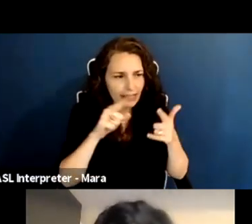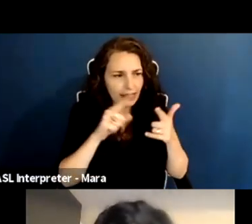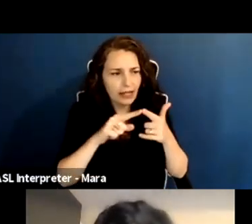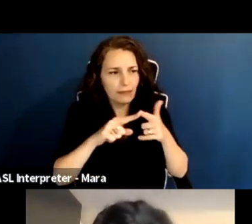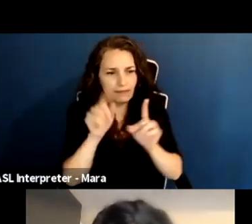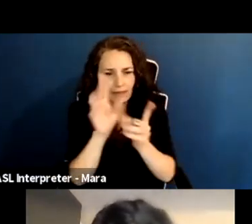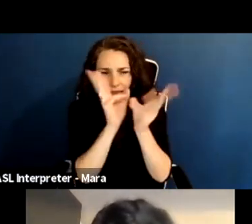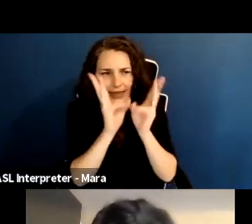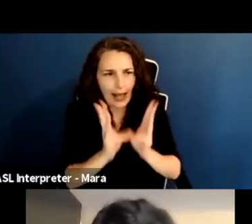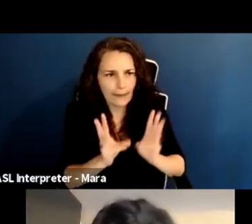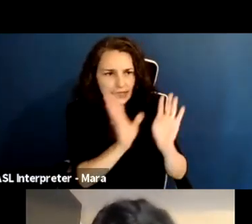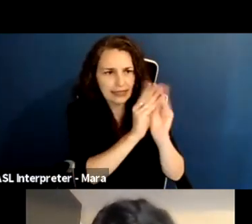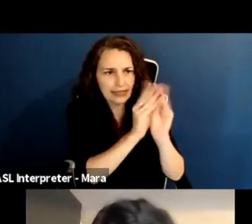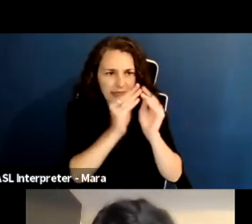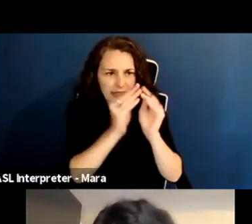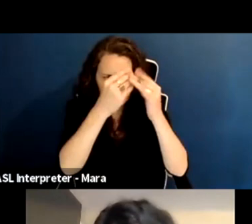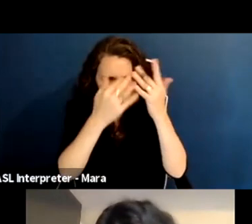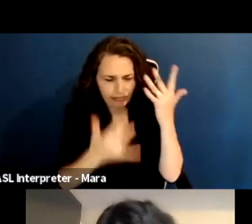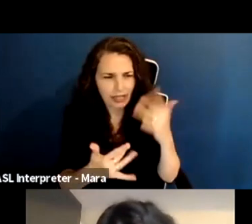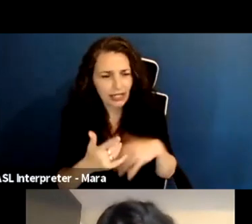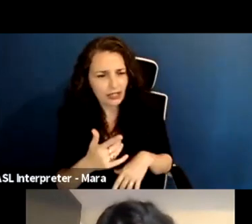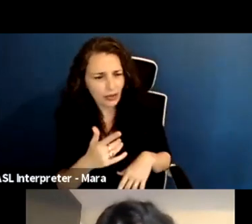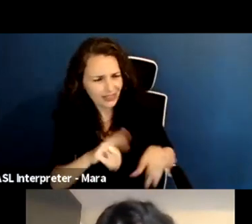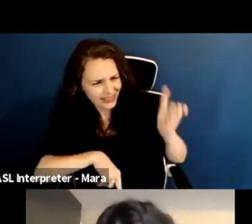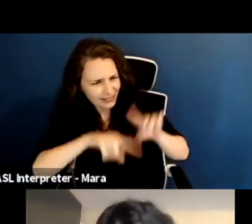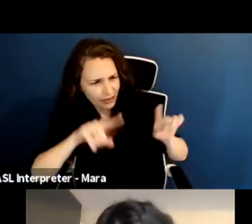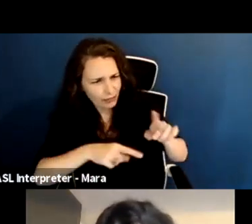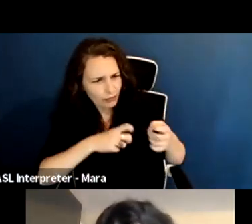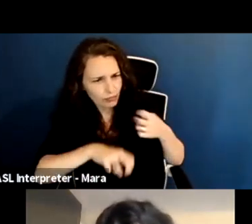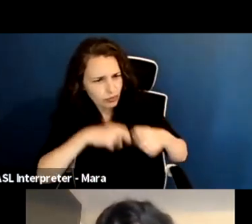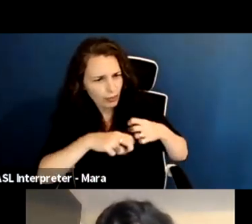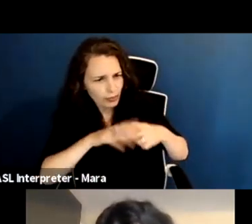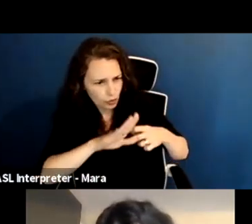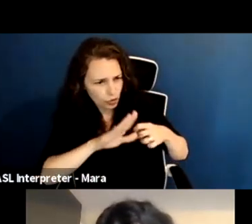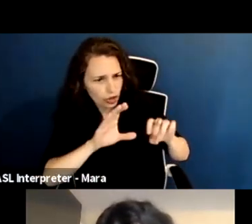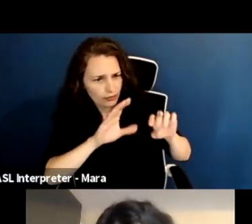about the problems that your community faces and the commercial interests, what they've done